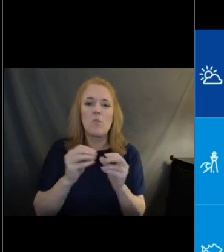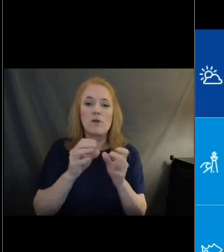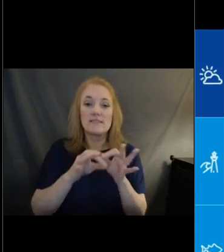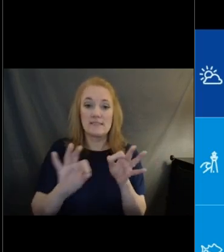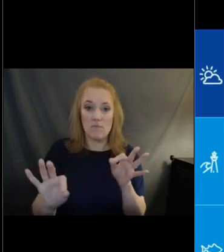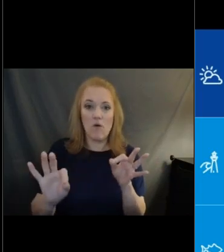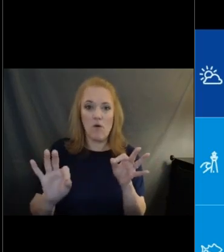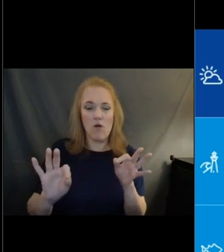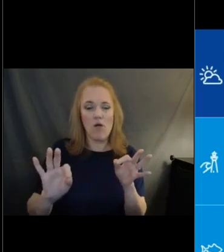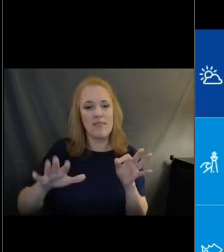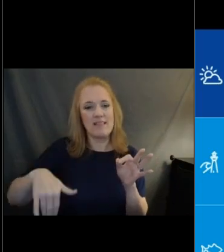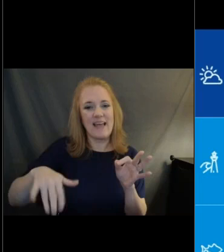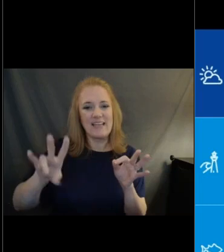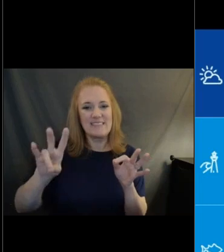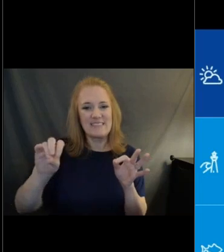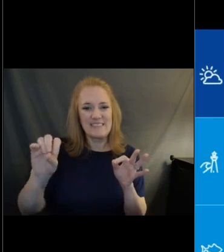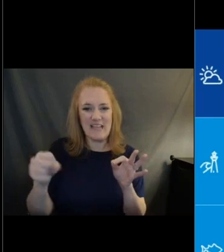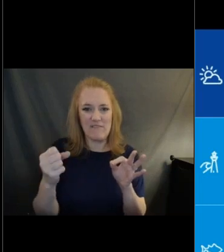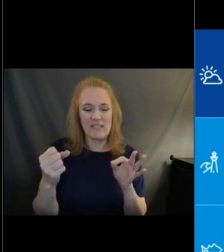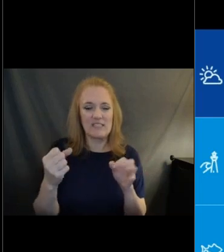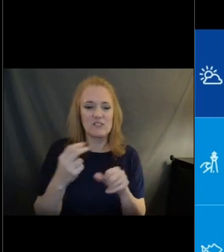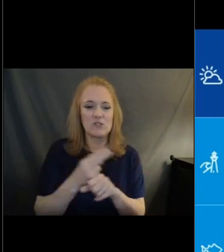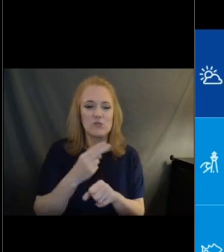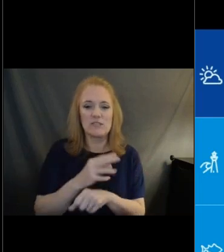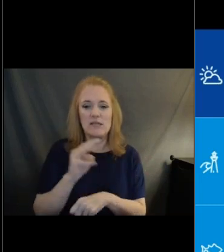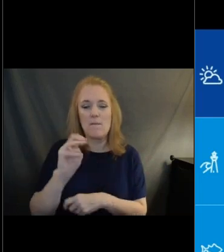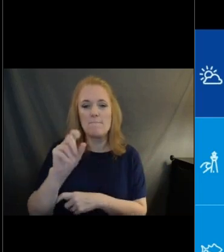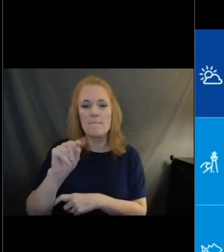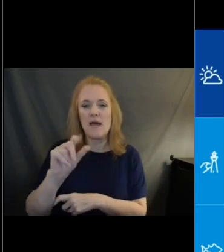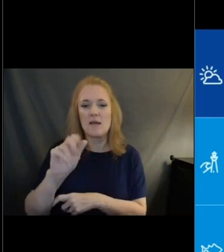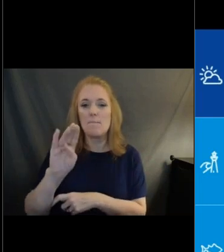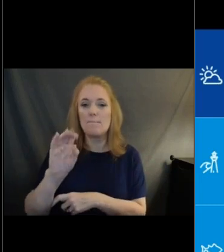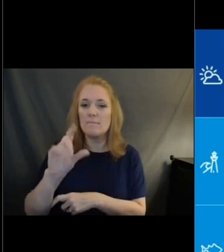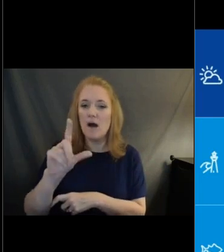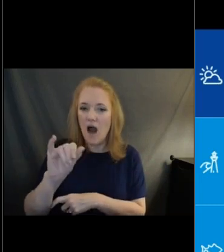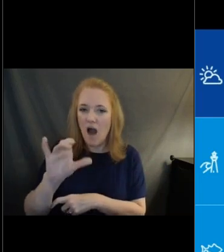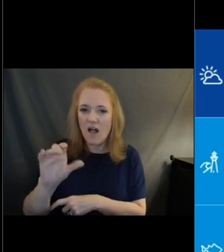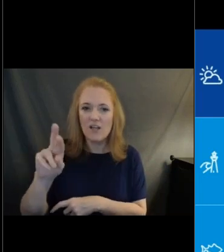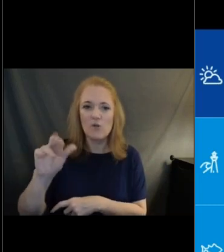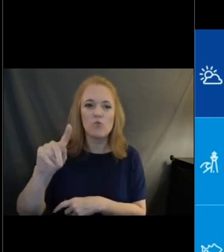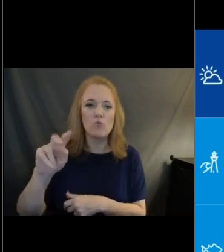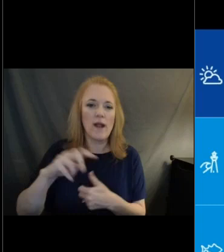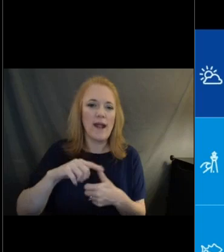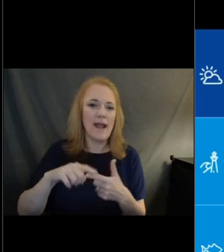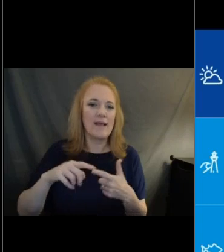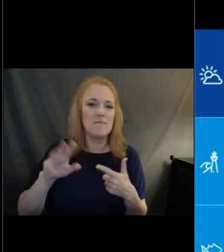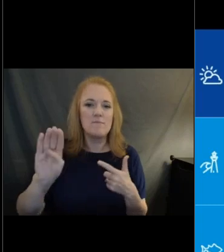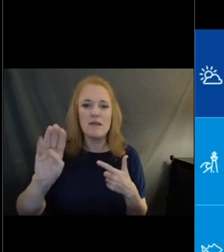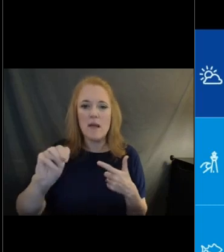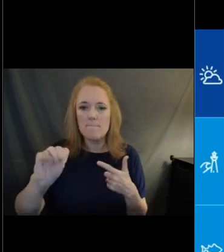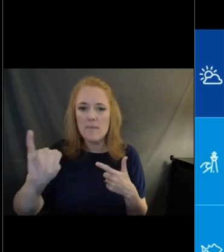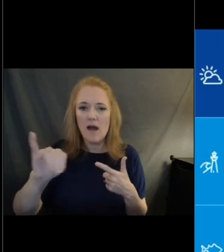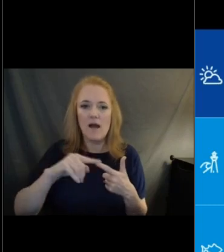using constants to represent metabolic rate, body mass and height, clothing, physical activity,